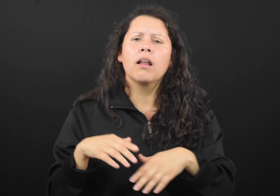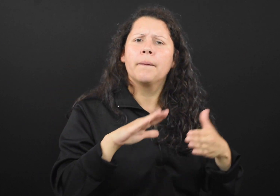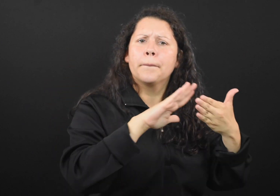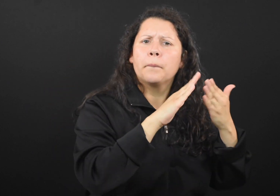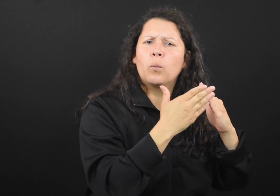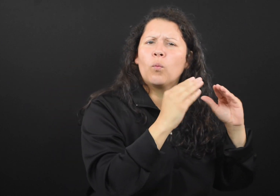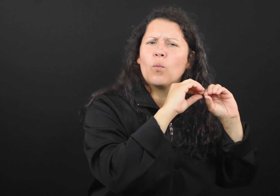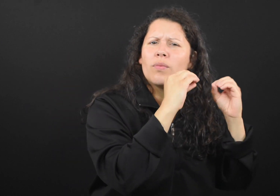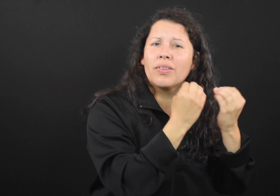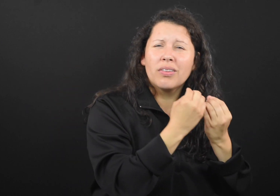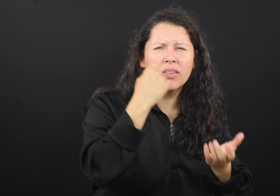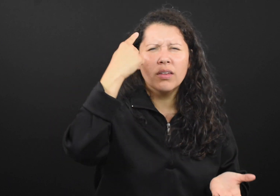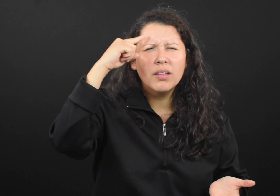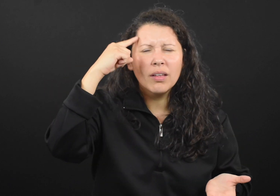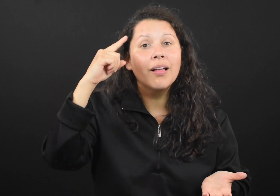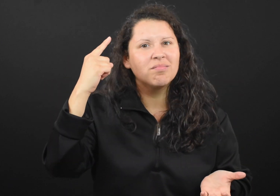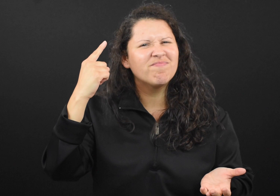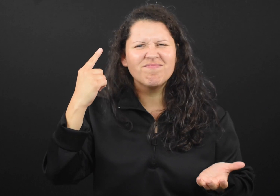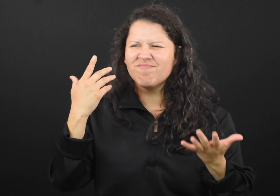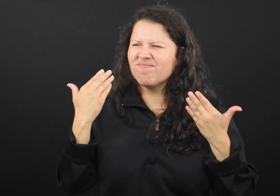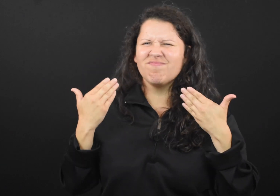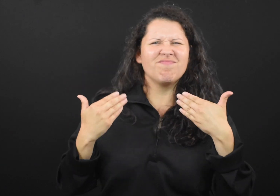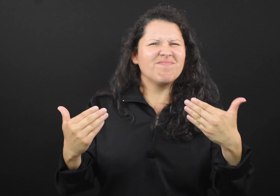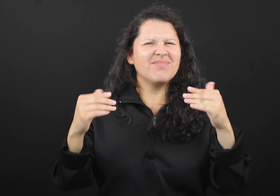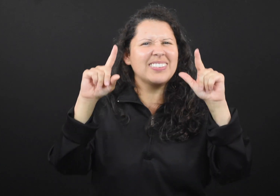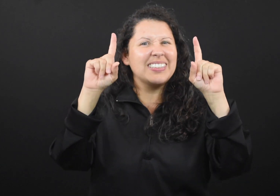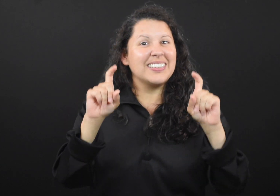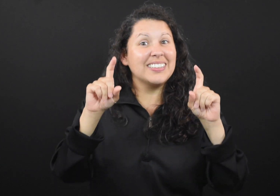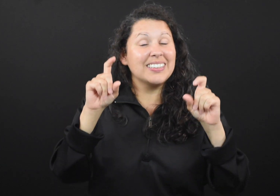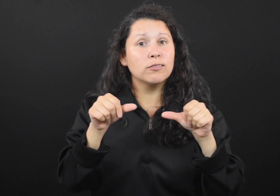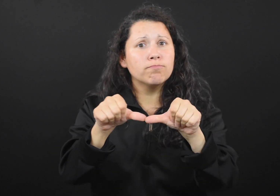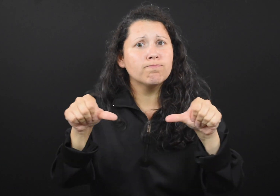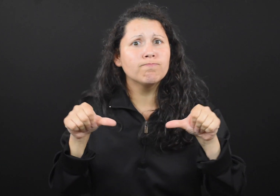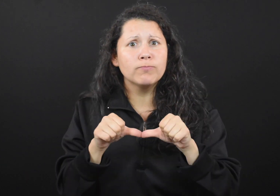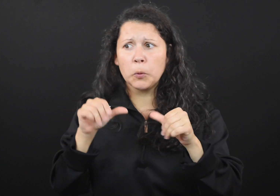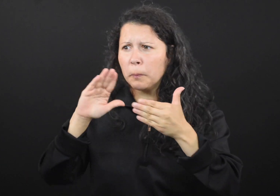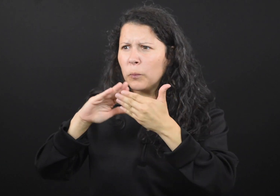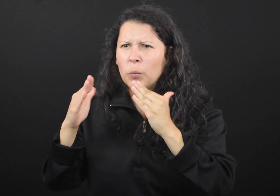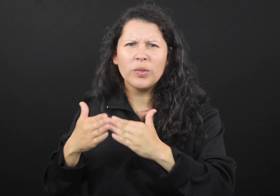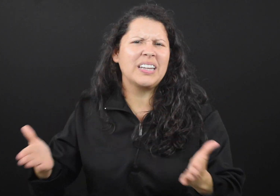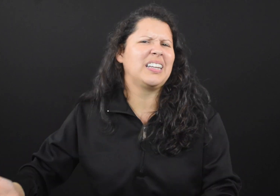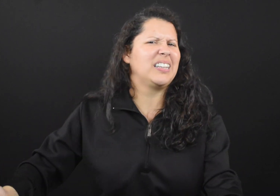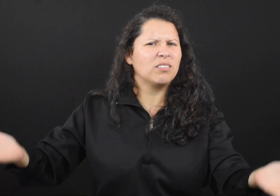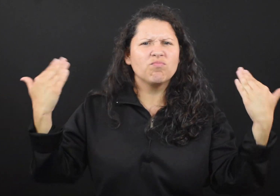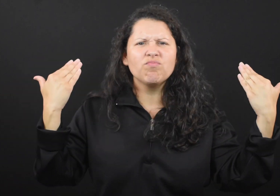and community organizations to open community testing sites all over the state.